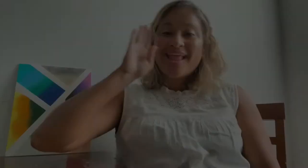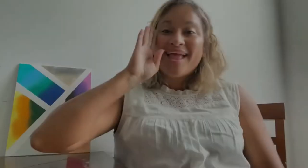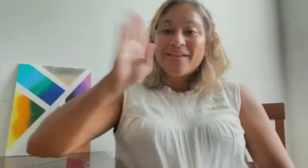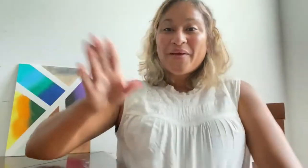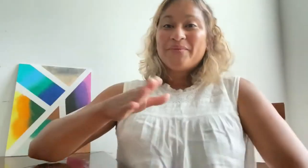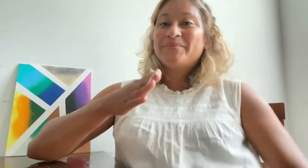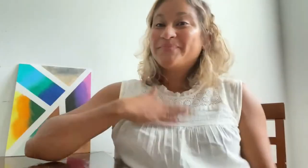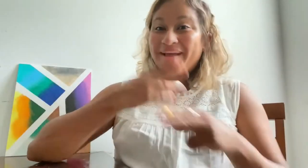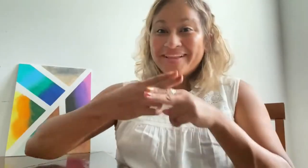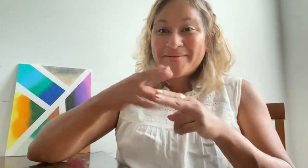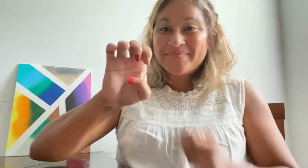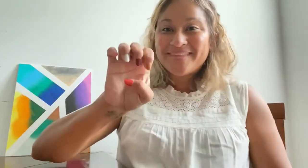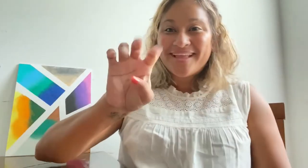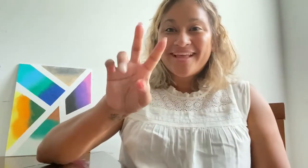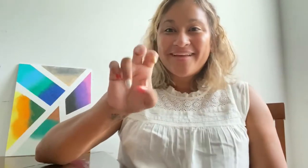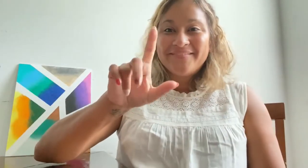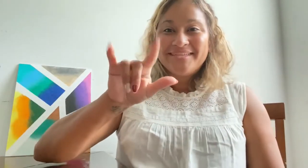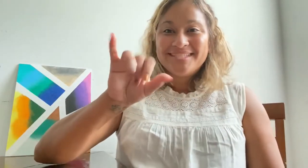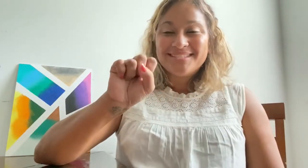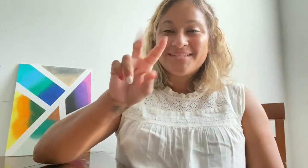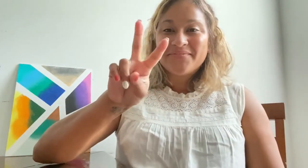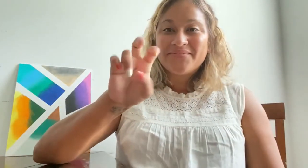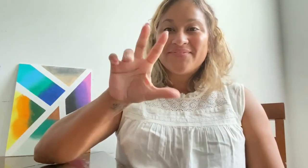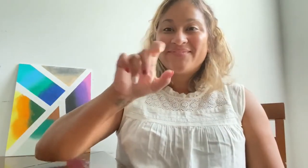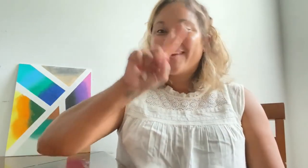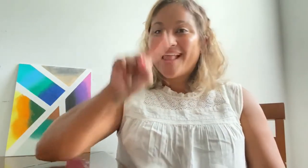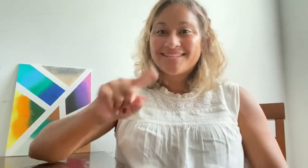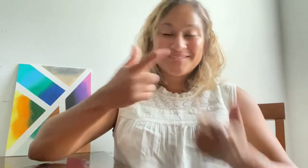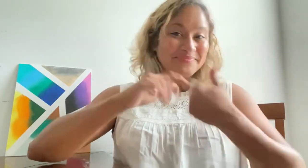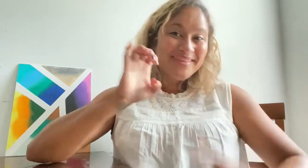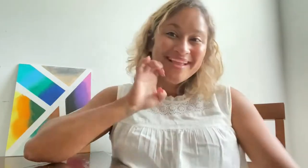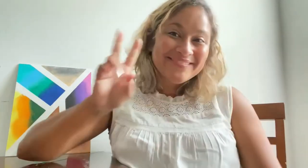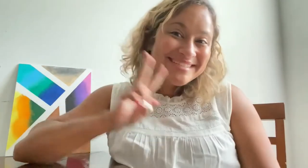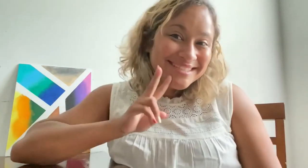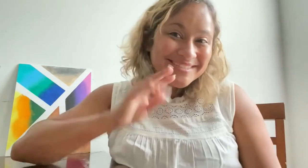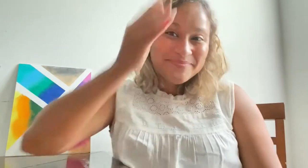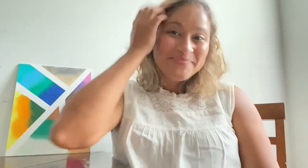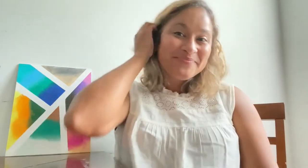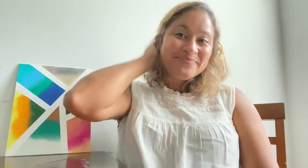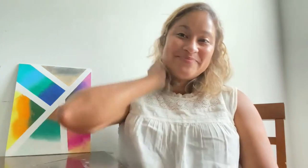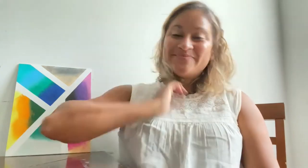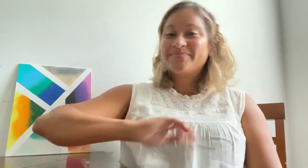Hello My name is Evelis Velez. This is my sign name.